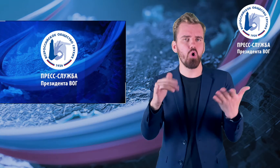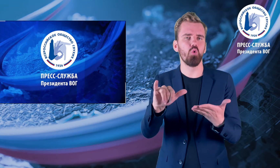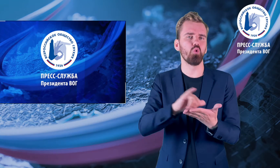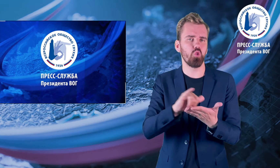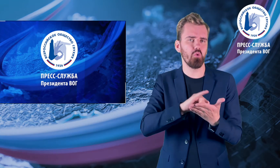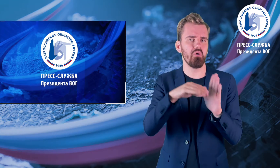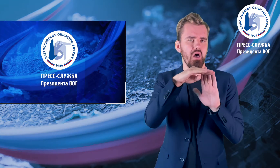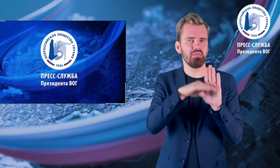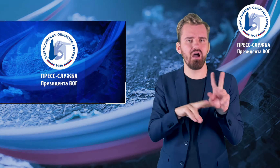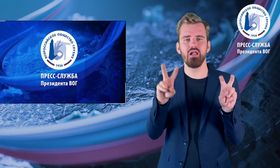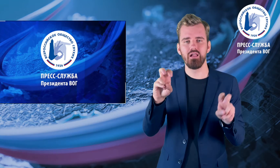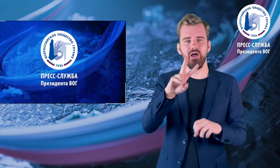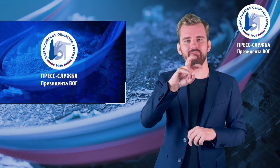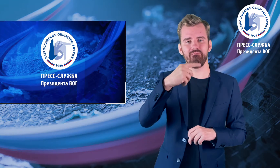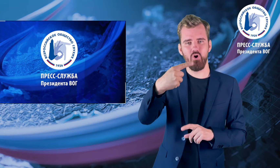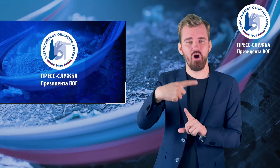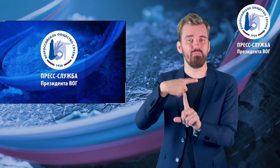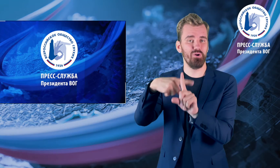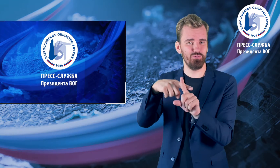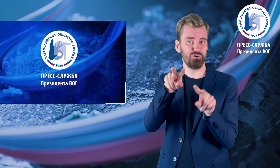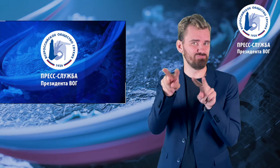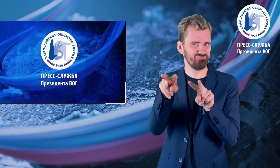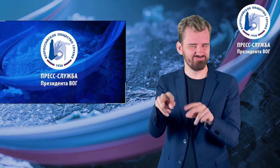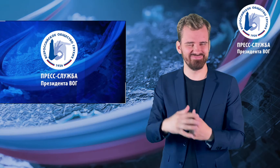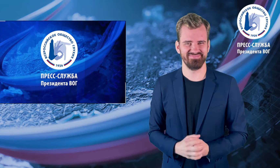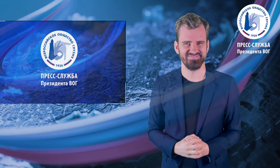on the VOG Plus YouTube channel.